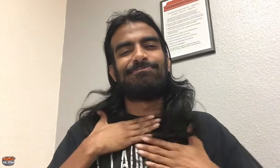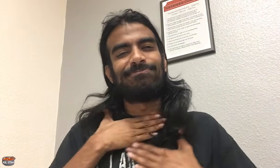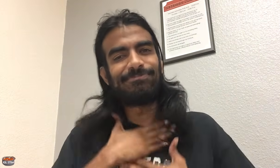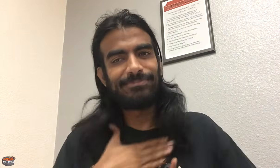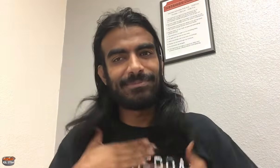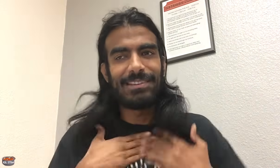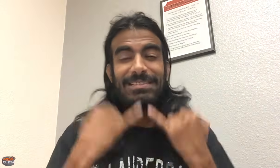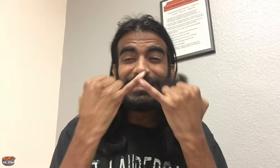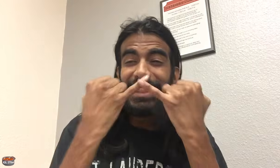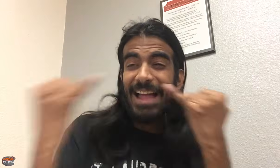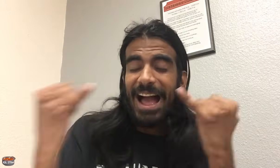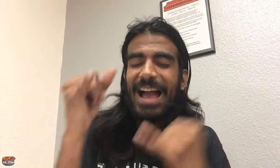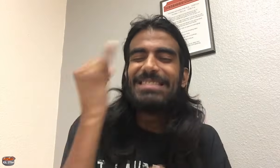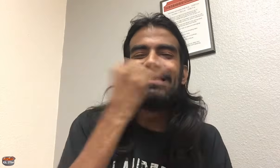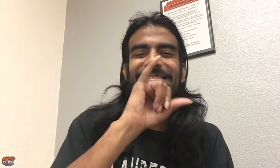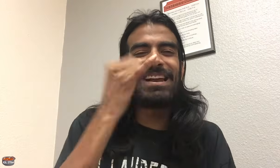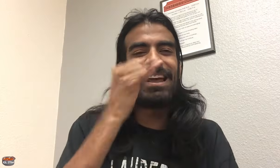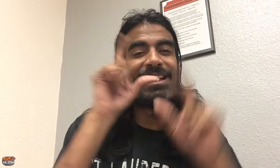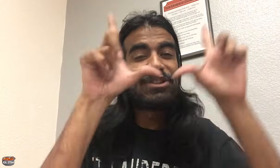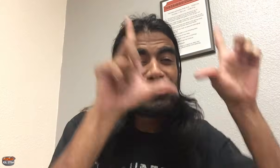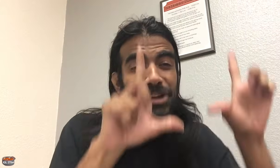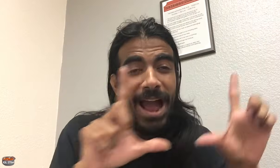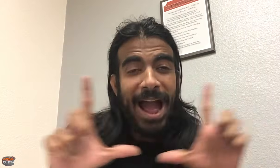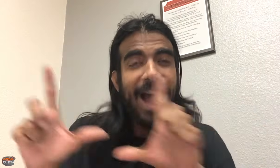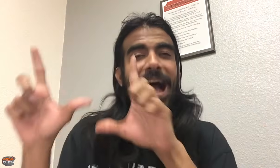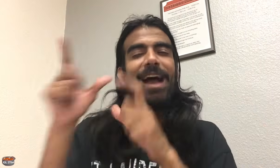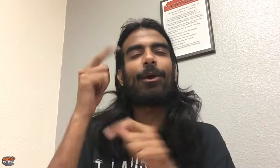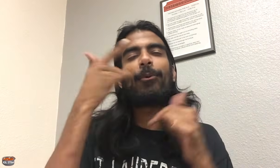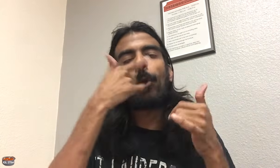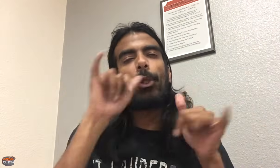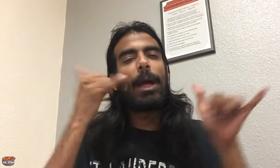just kind of silly films. Just for entertainment. The lines are kind of corny and